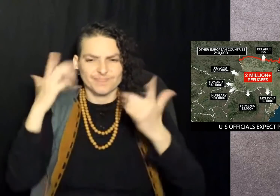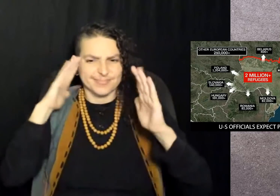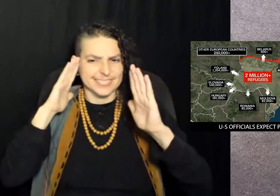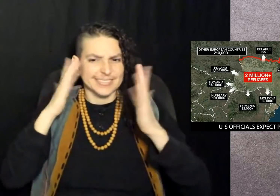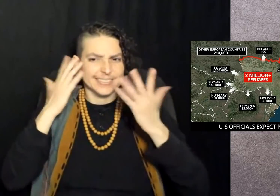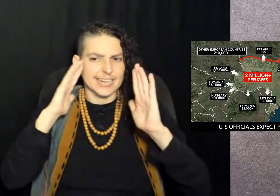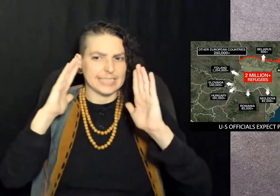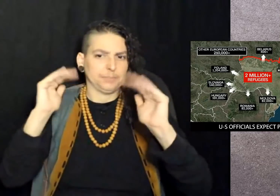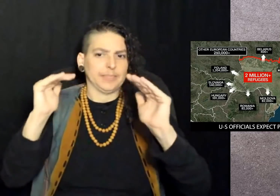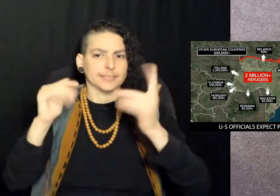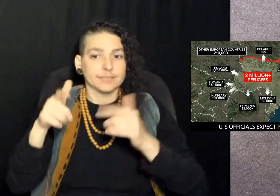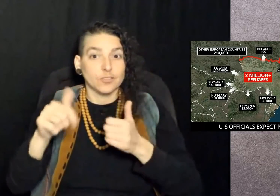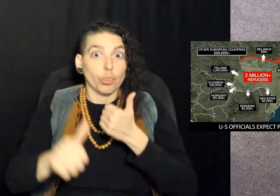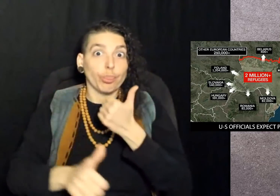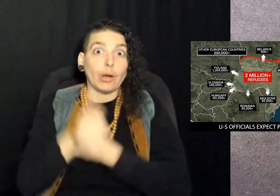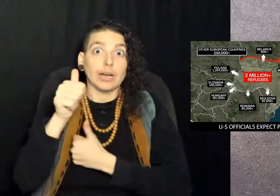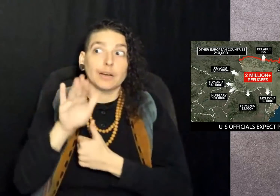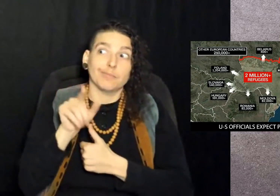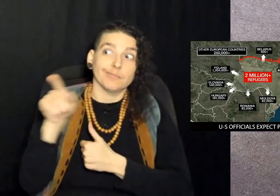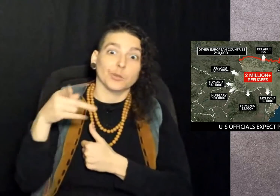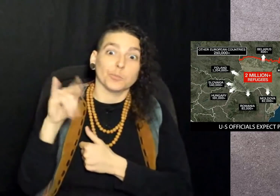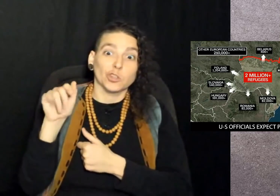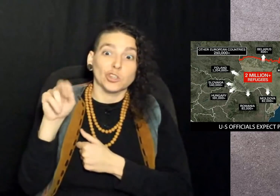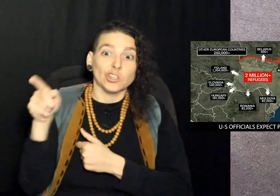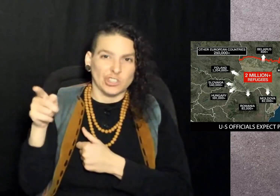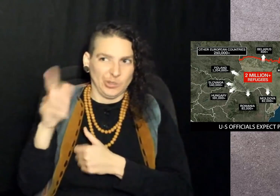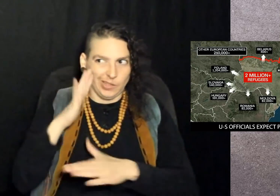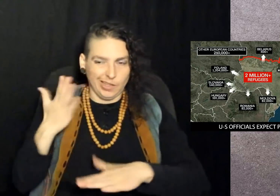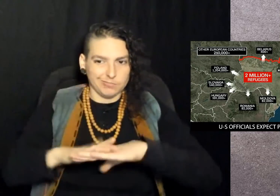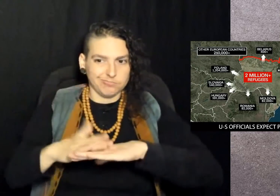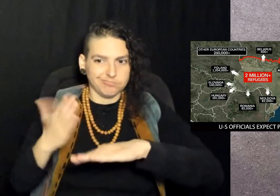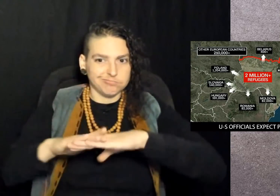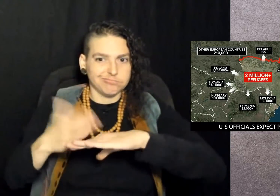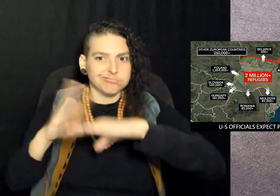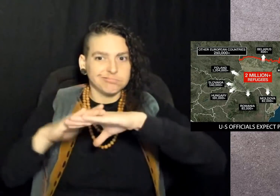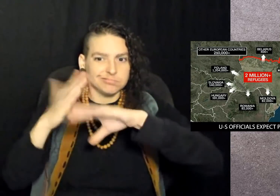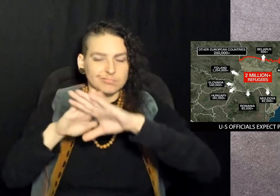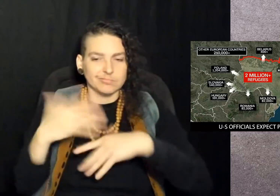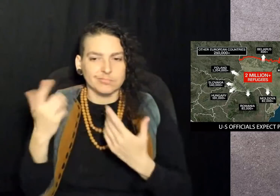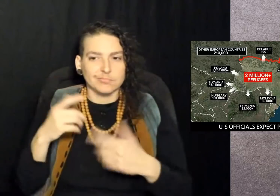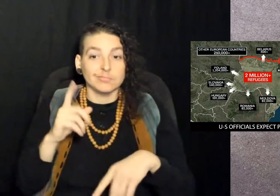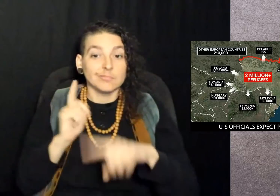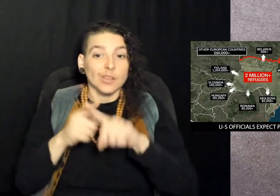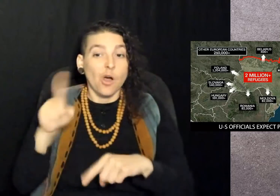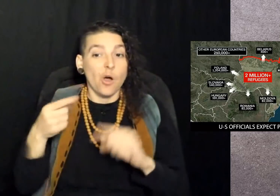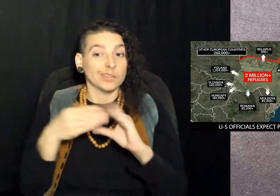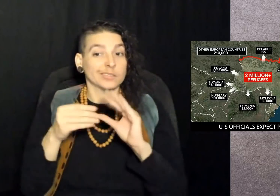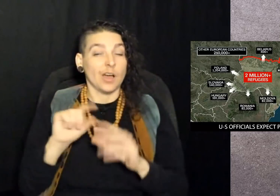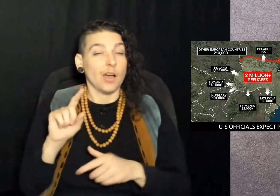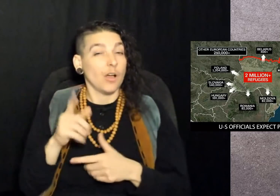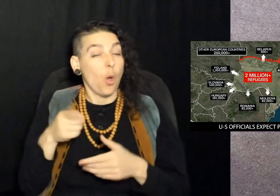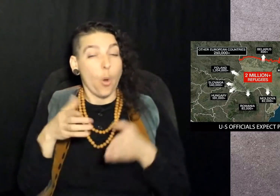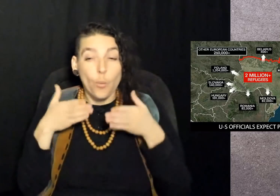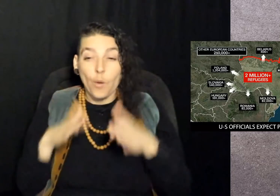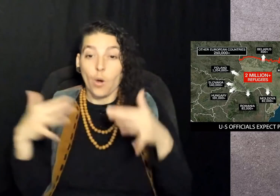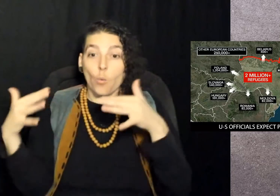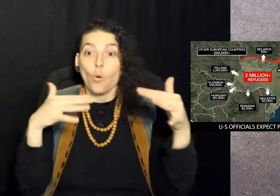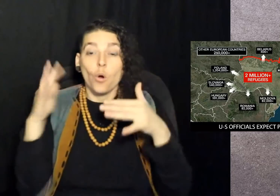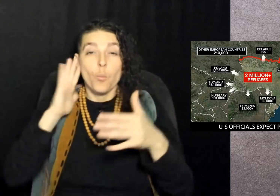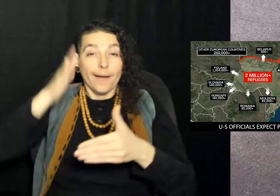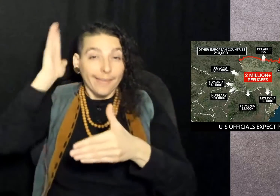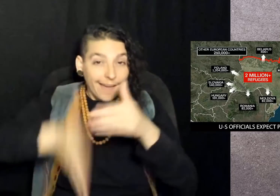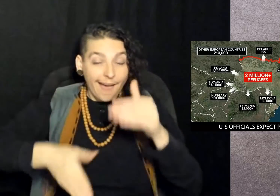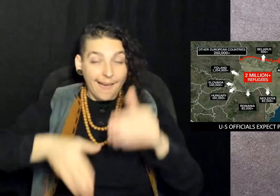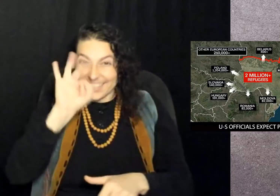US officials expect the the threat from Putin will increase and says the only way the war will end is